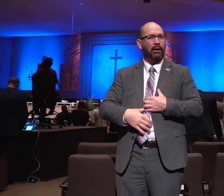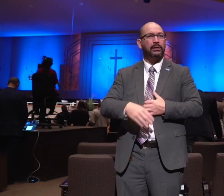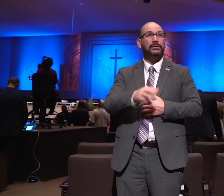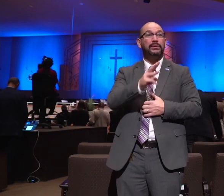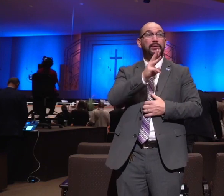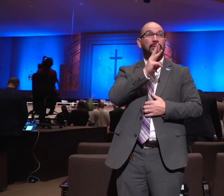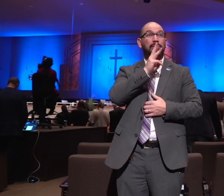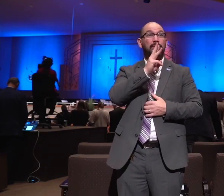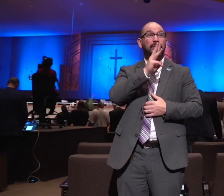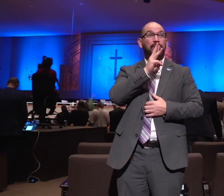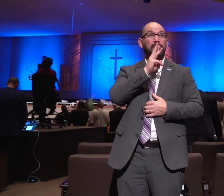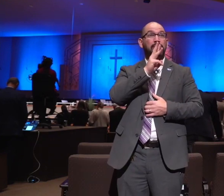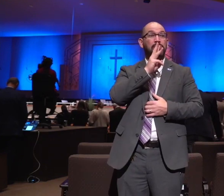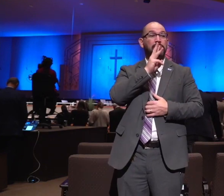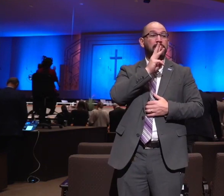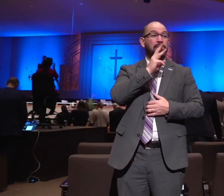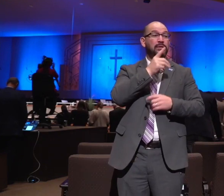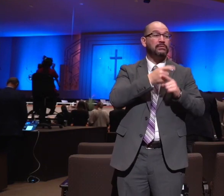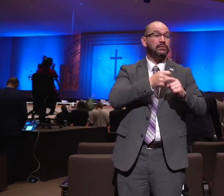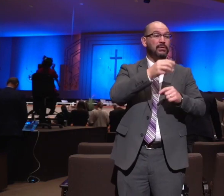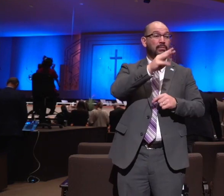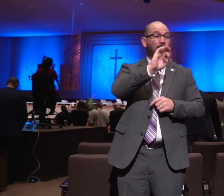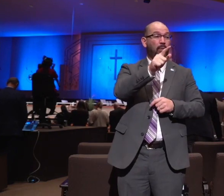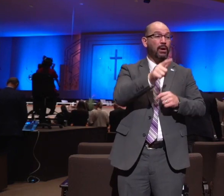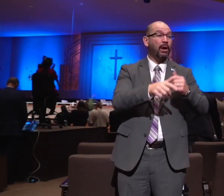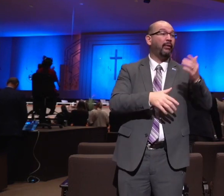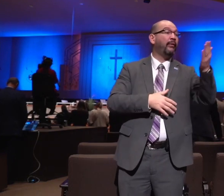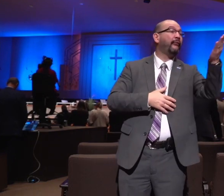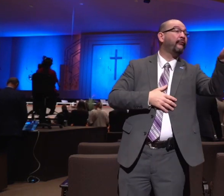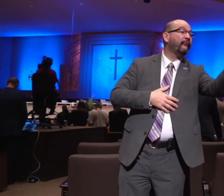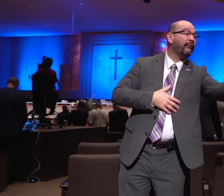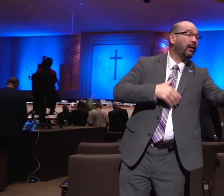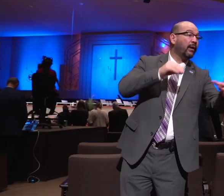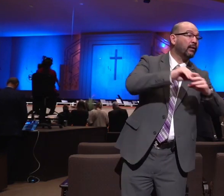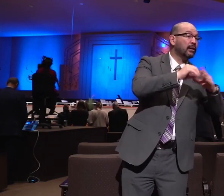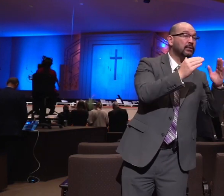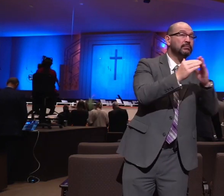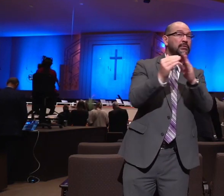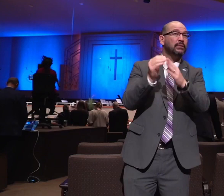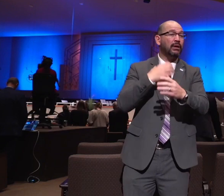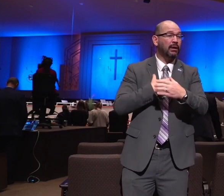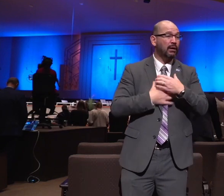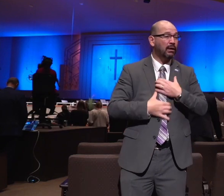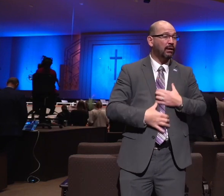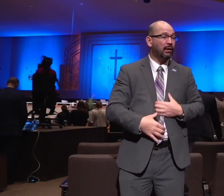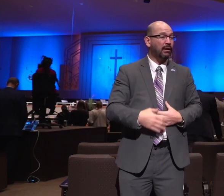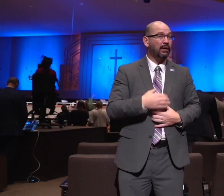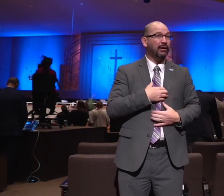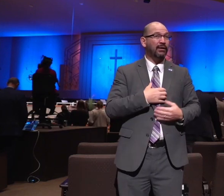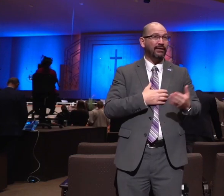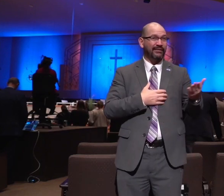that one would give me drink of the water of the well in Bethlehem which is